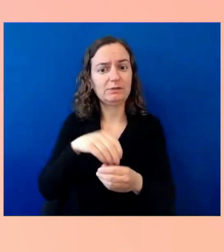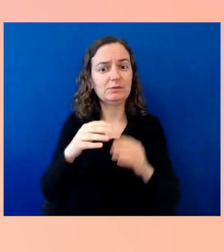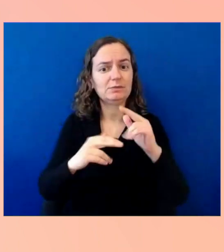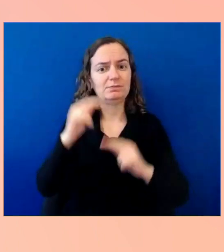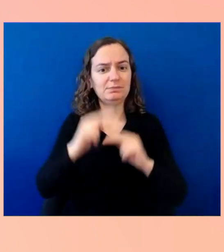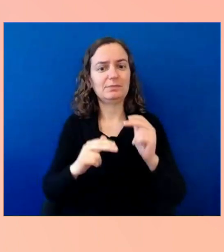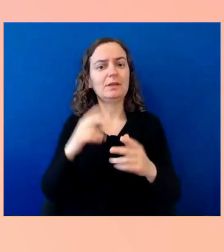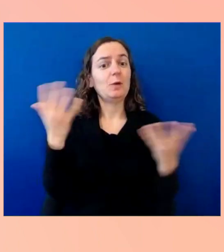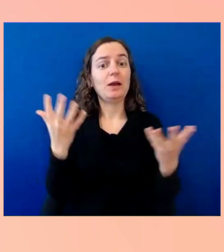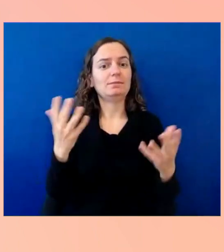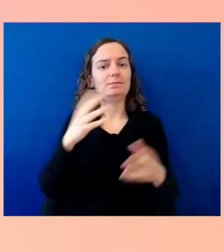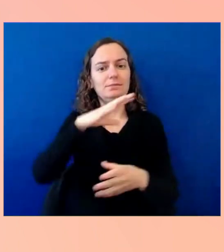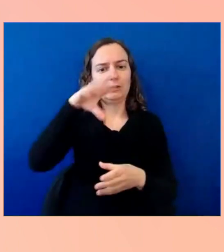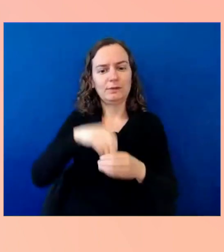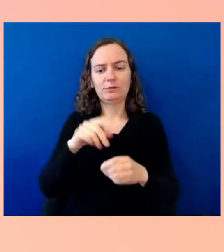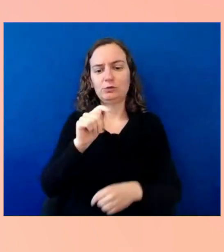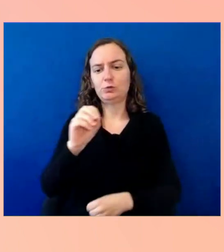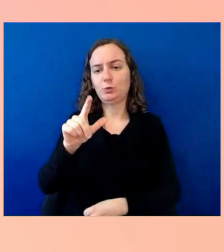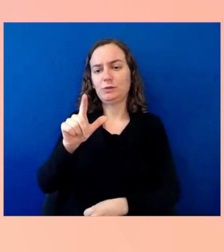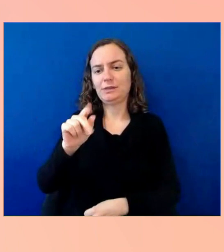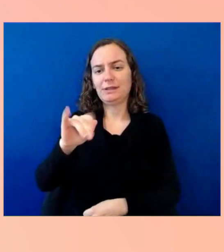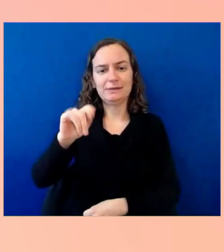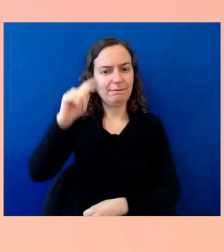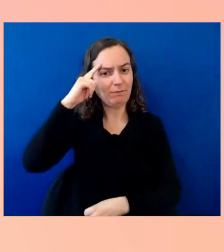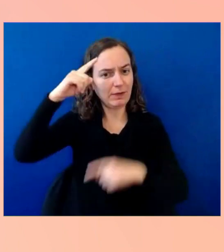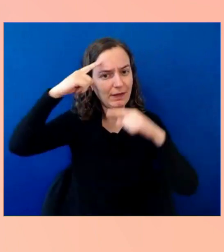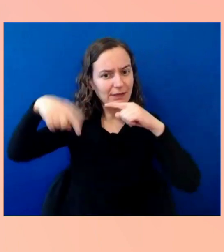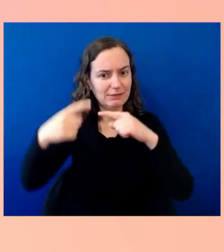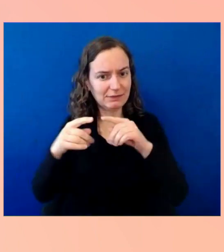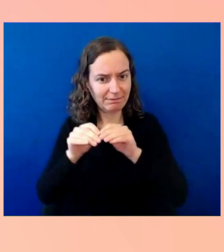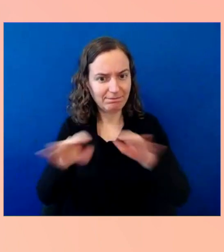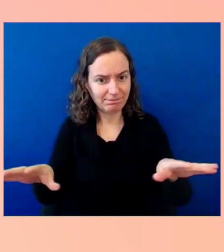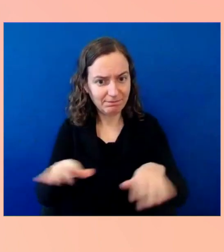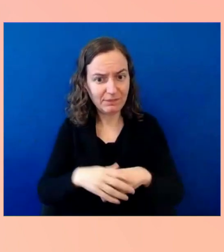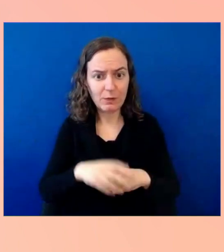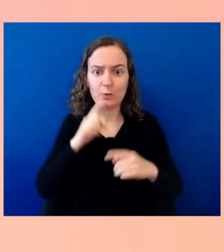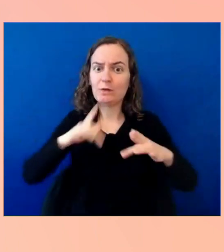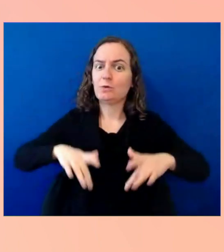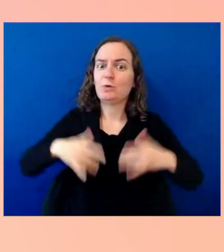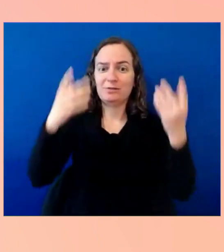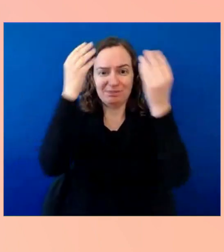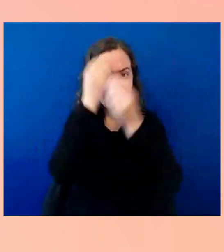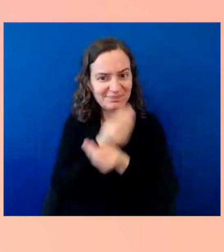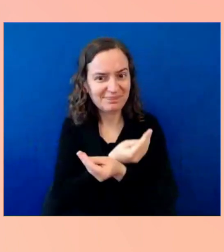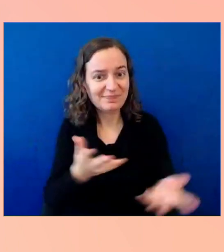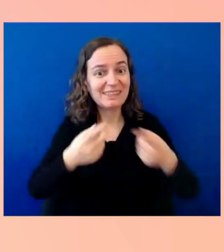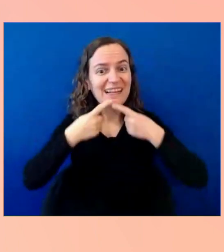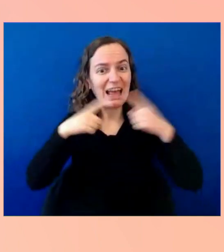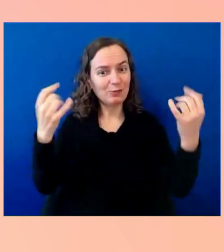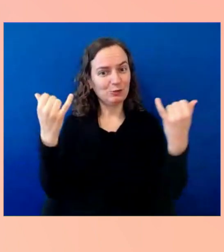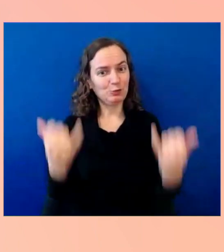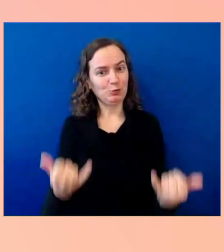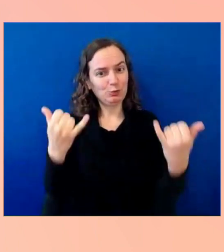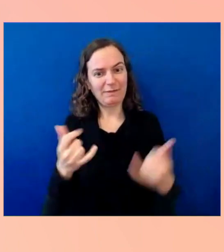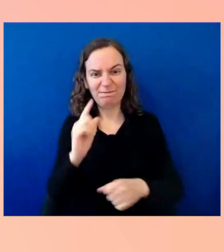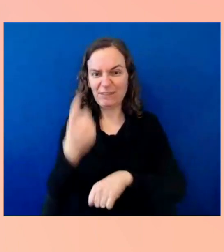that we are for the first time, publishing that toolkit to all of you. To share more on the toolkit, I'm pleased to welcome